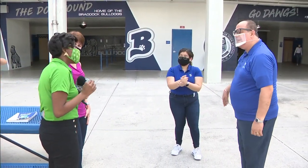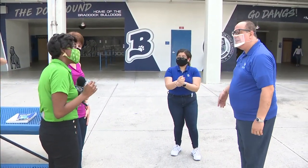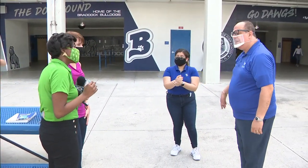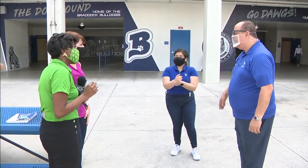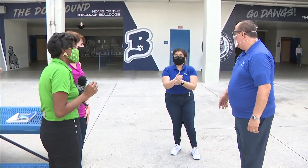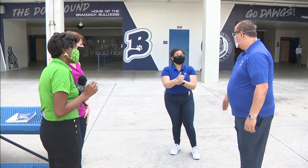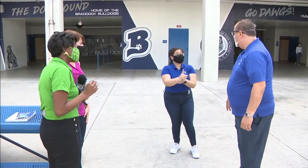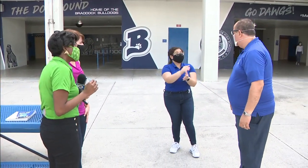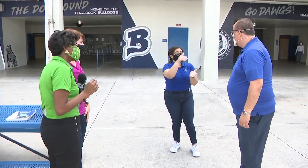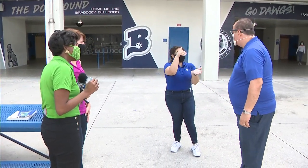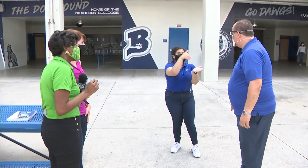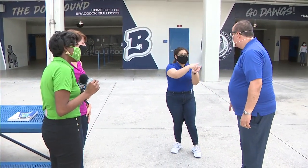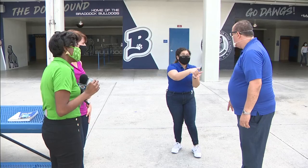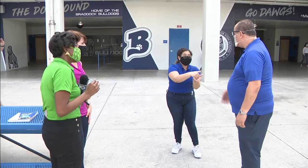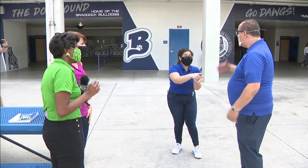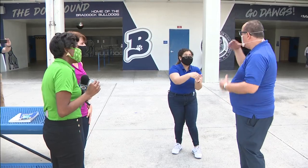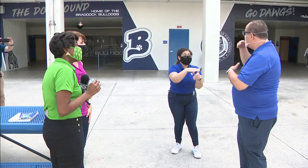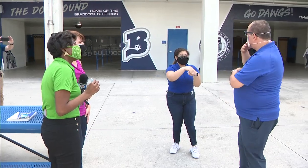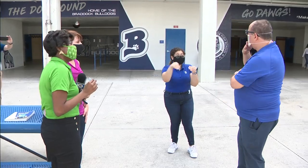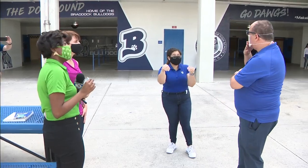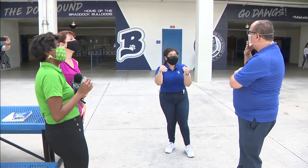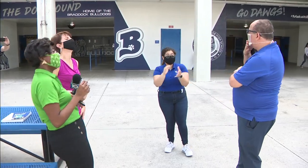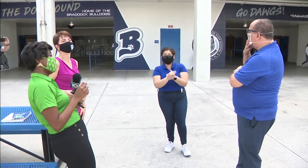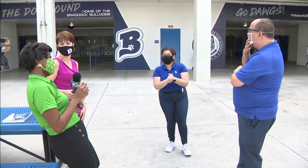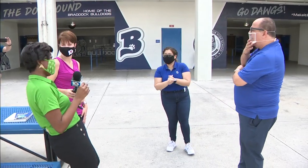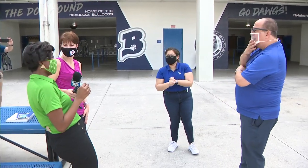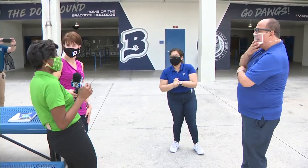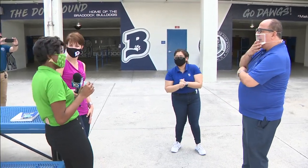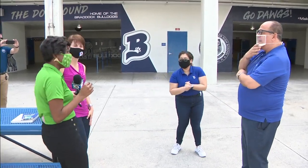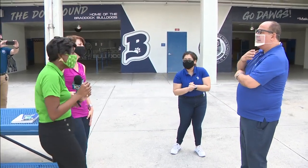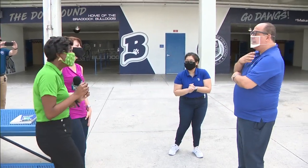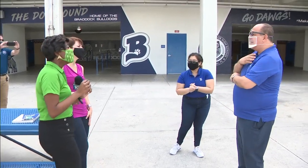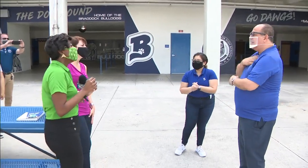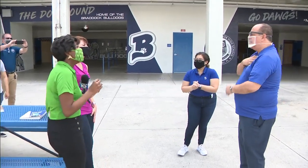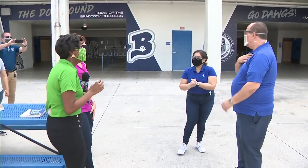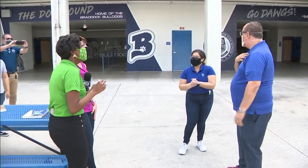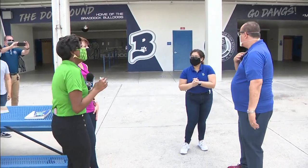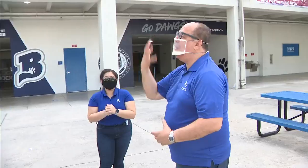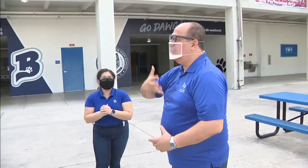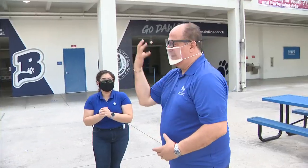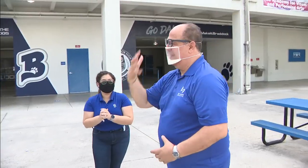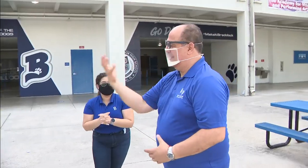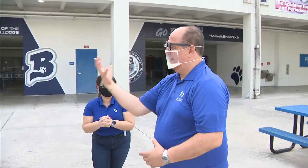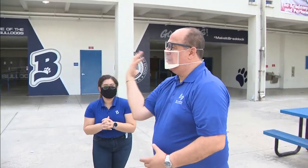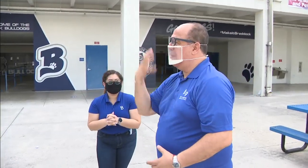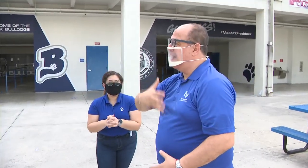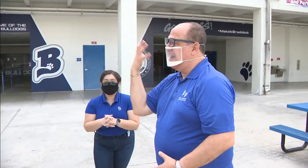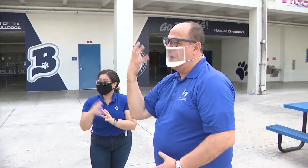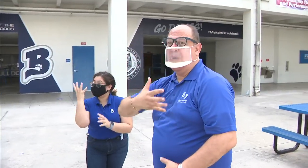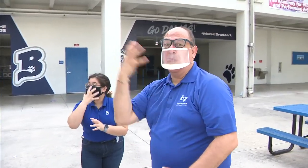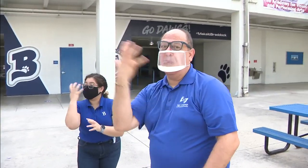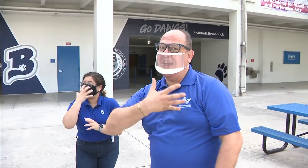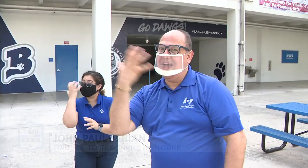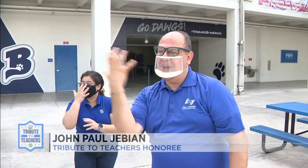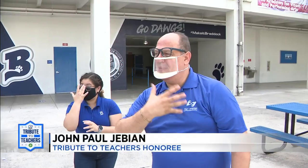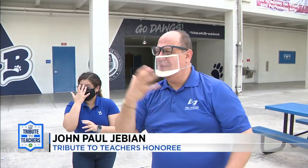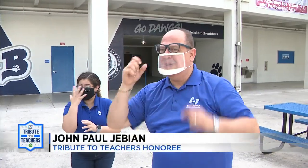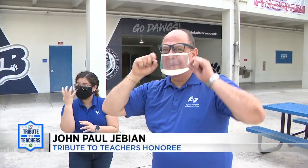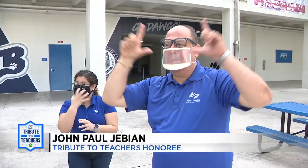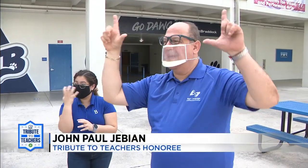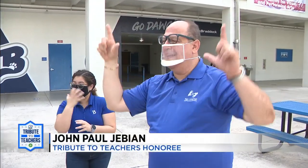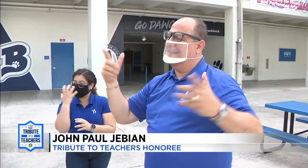FRIENDS AT PUBLIX.